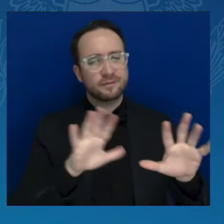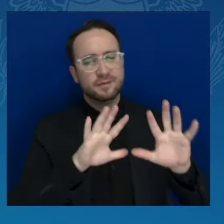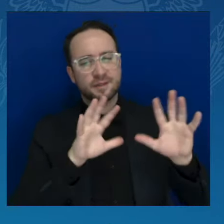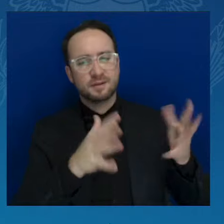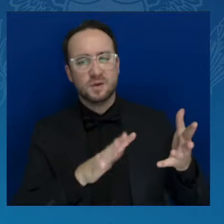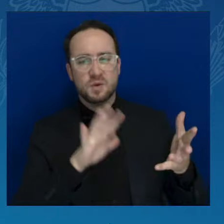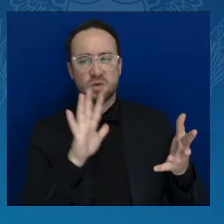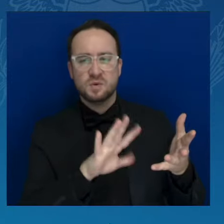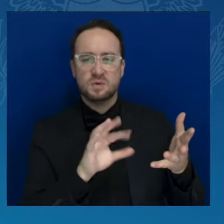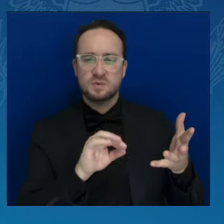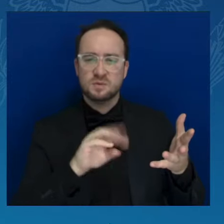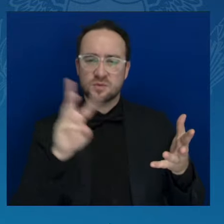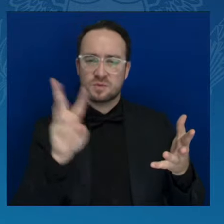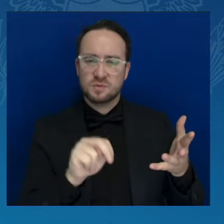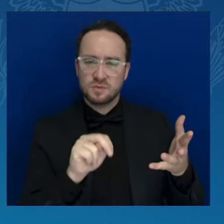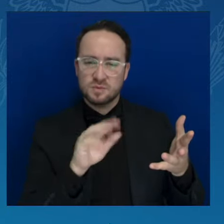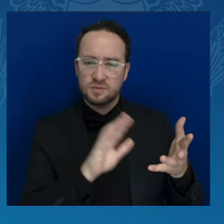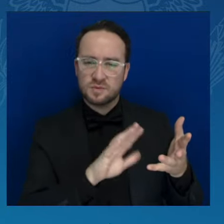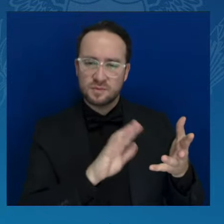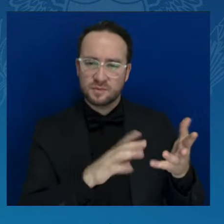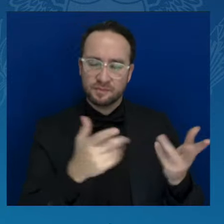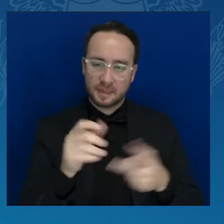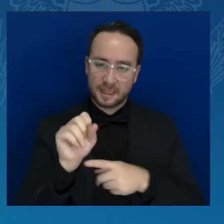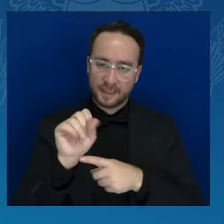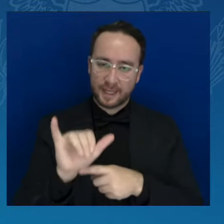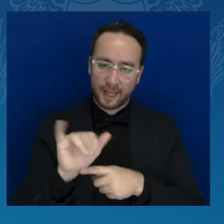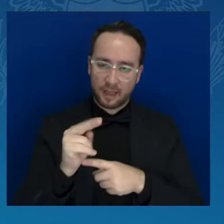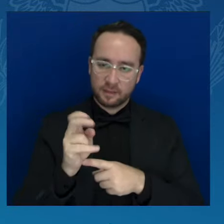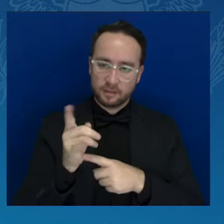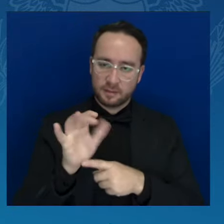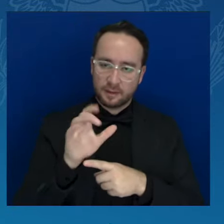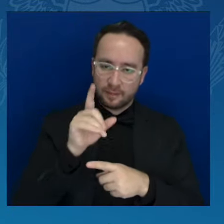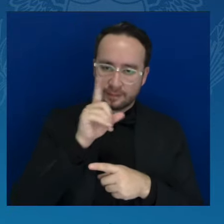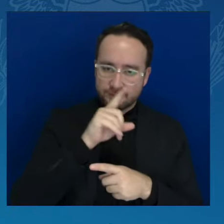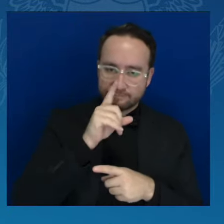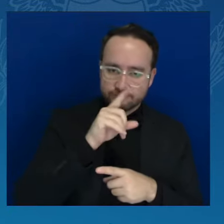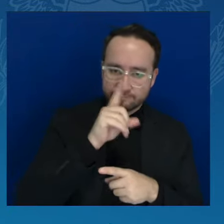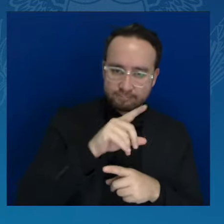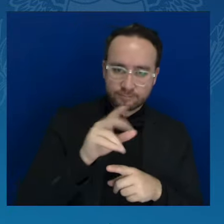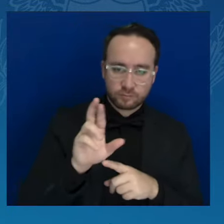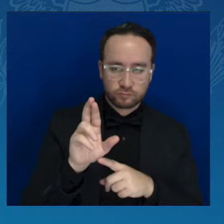in particular by using this unique technology to be able to see not just surface effects,